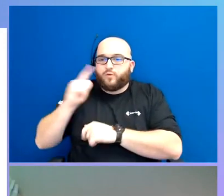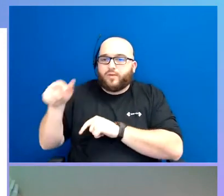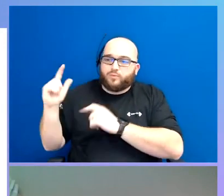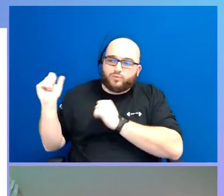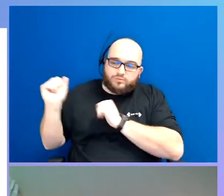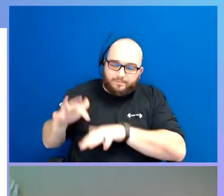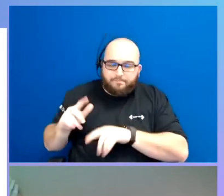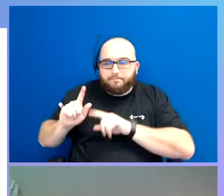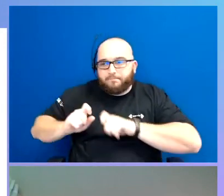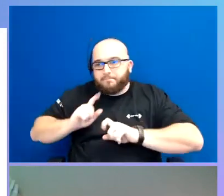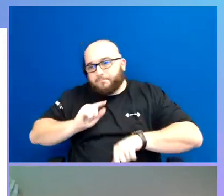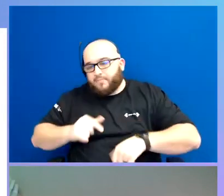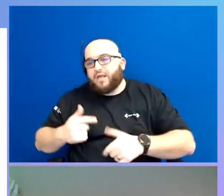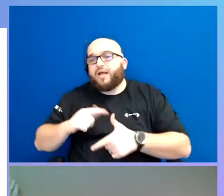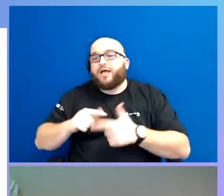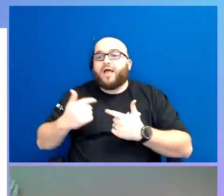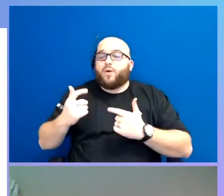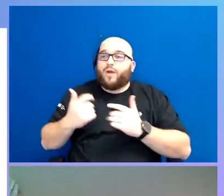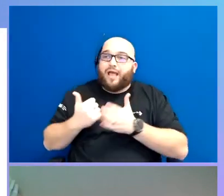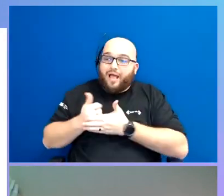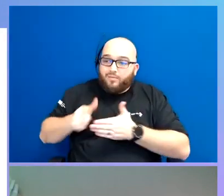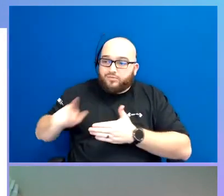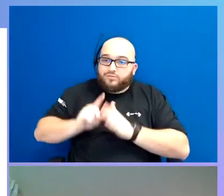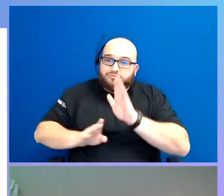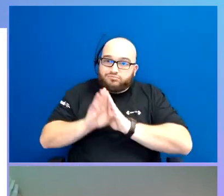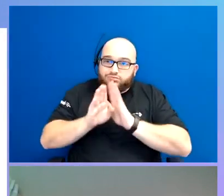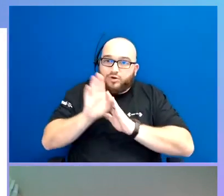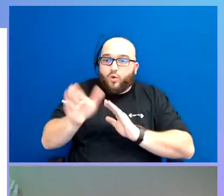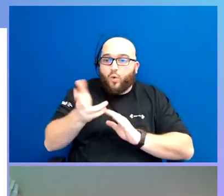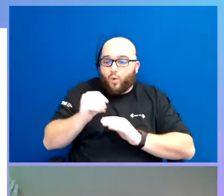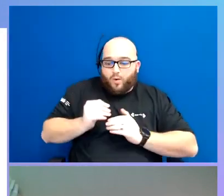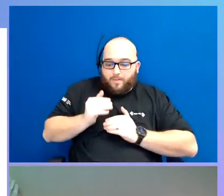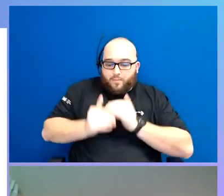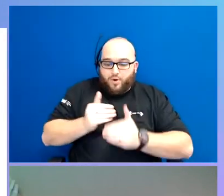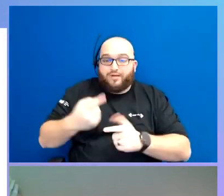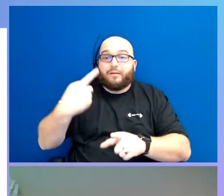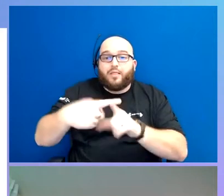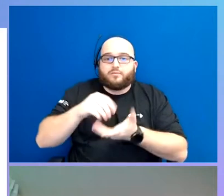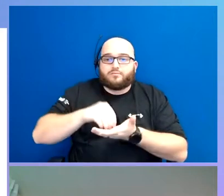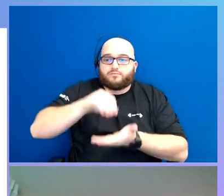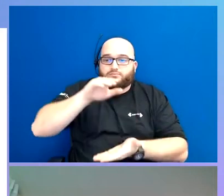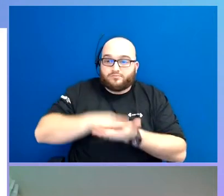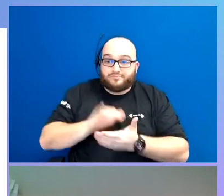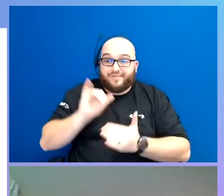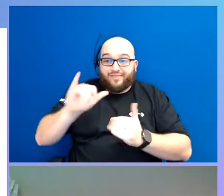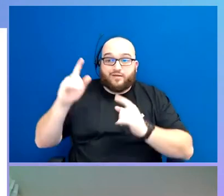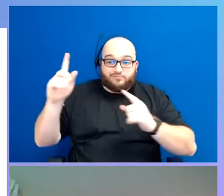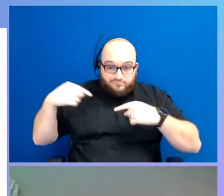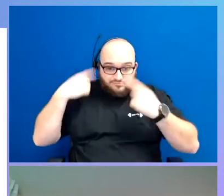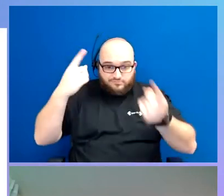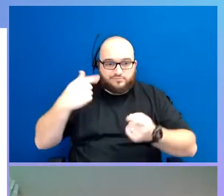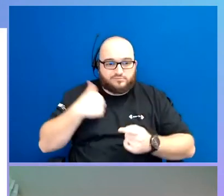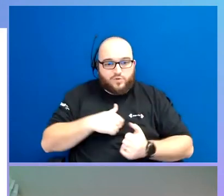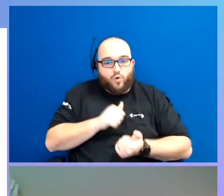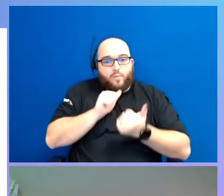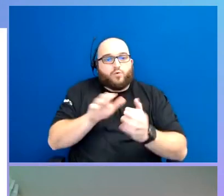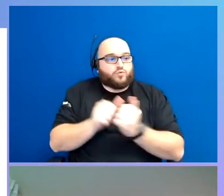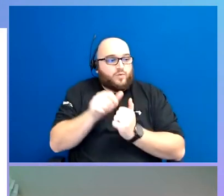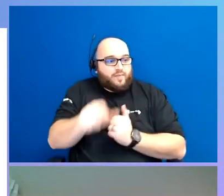processes and documentation. So,